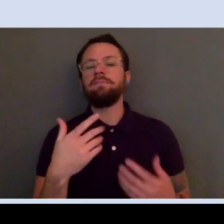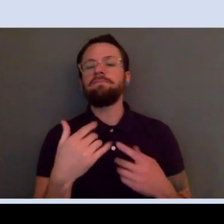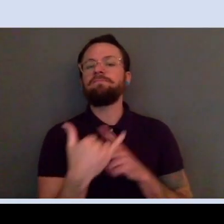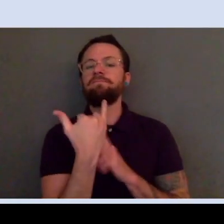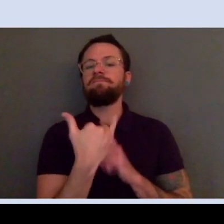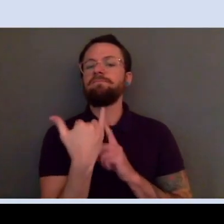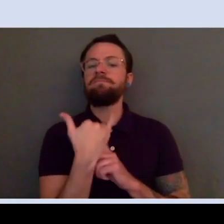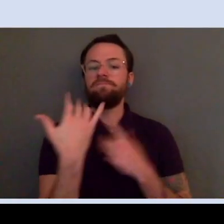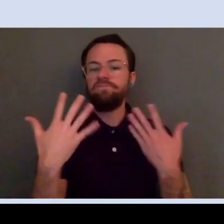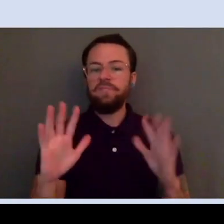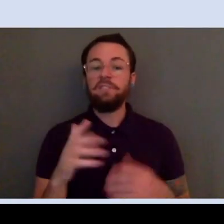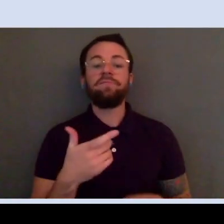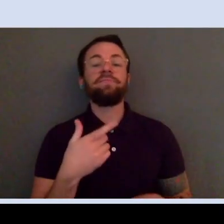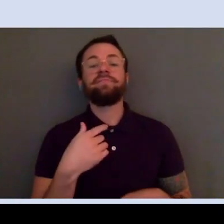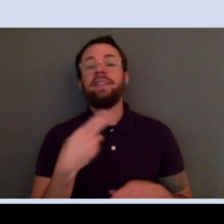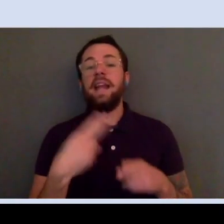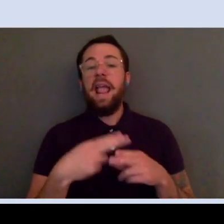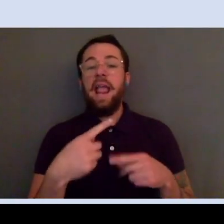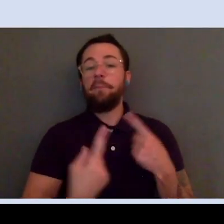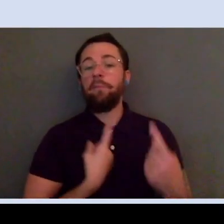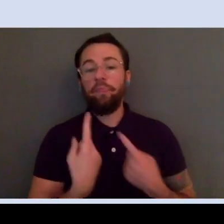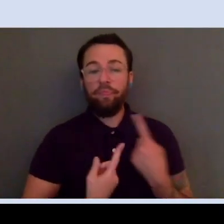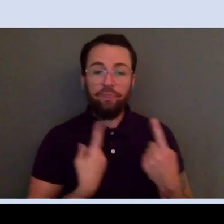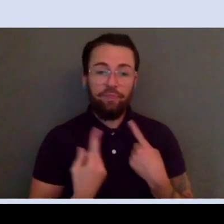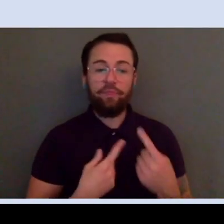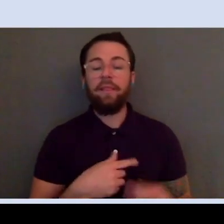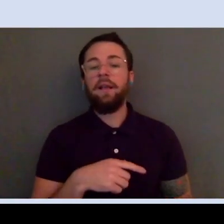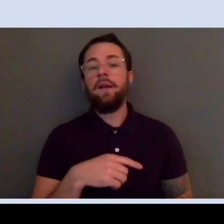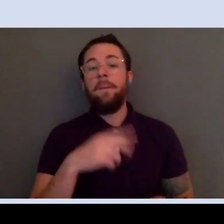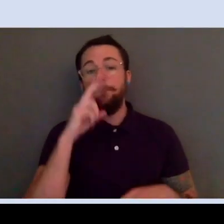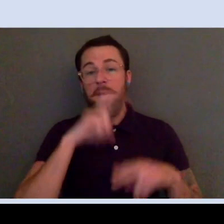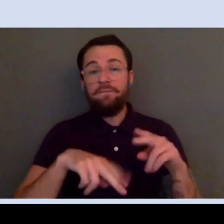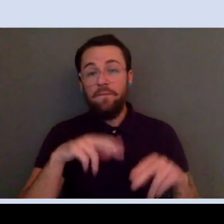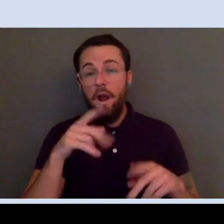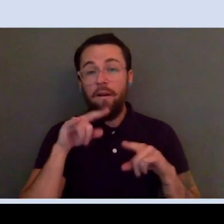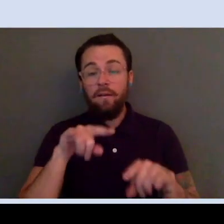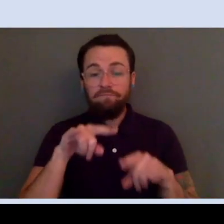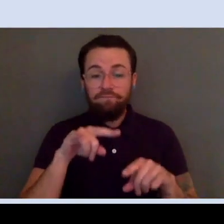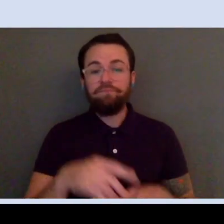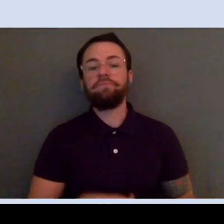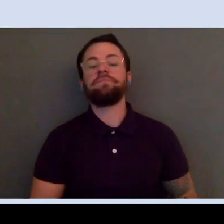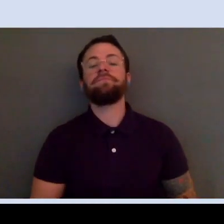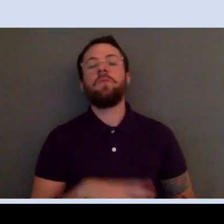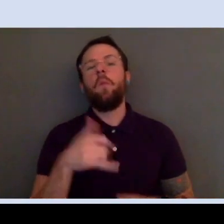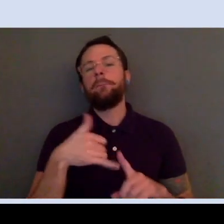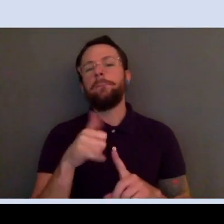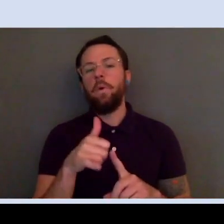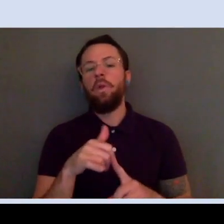themselves as LGBTQA. The fact that the very young age they're already experiencing bullying.